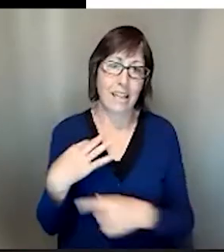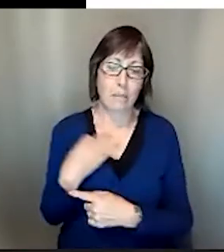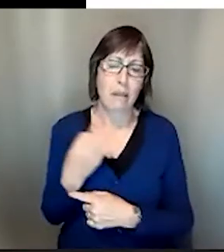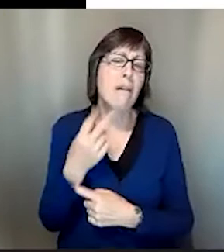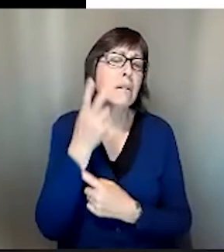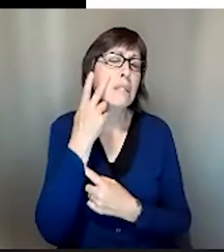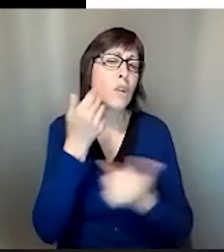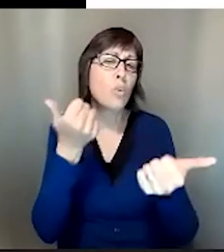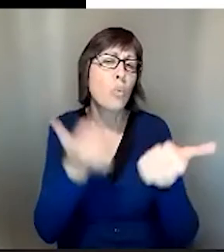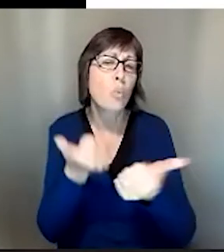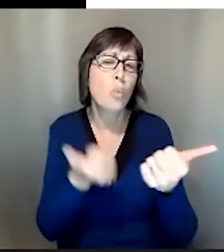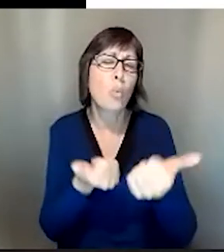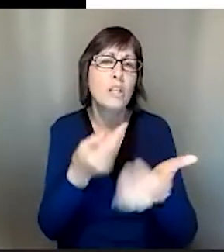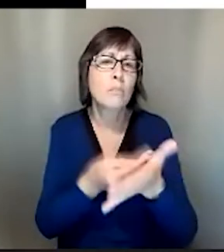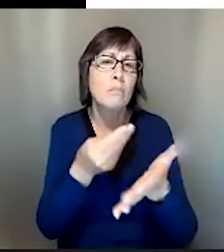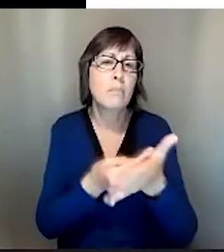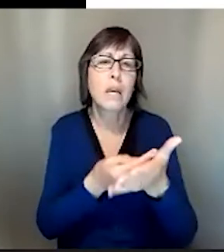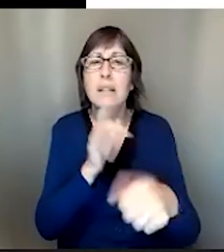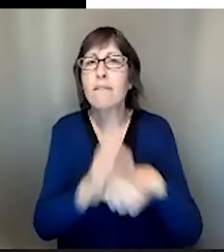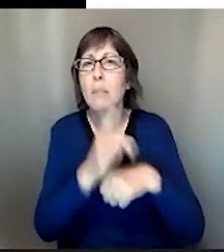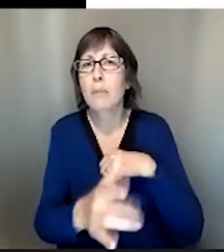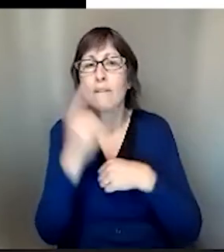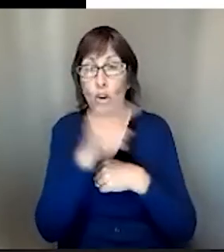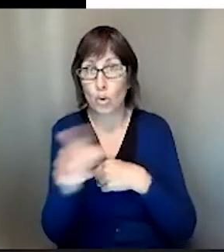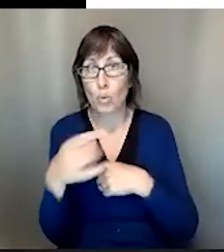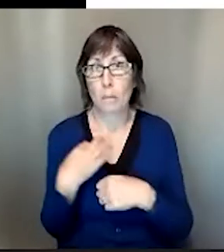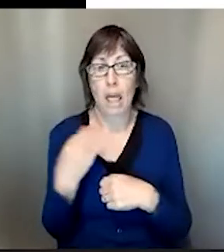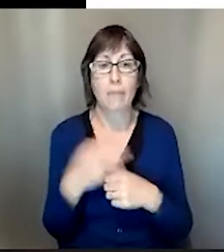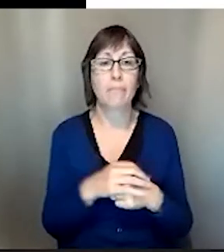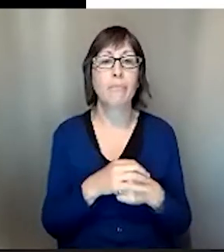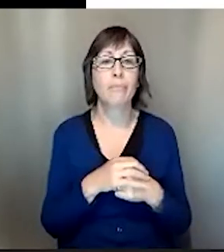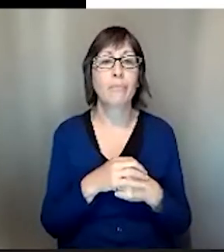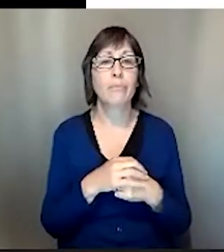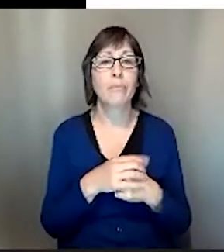are available for you to apply to. The number here indicates how many programs are open